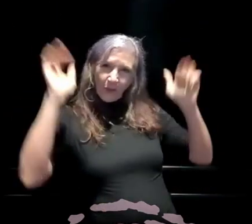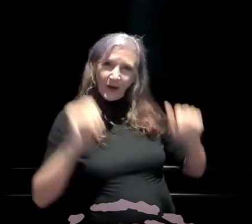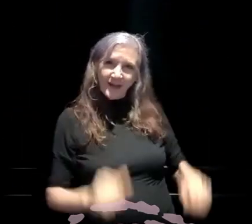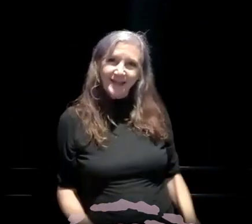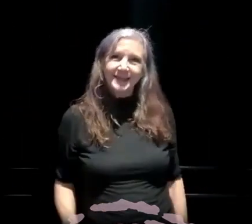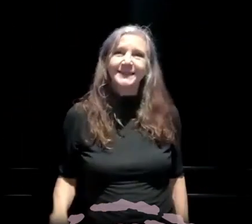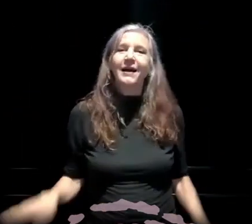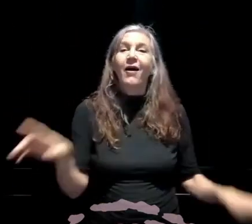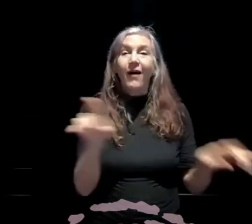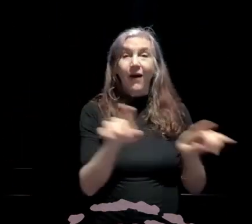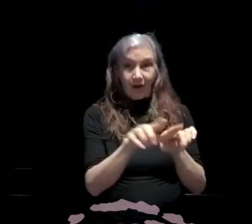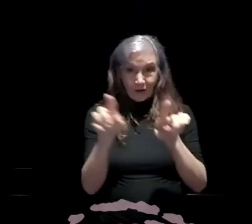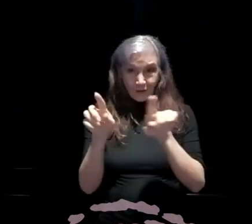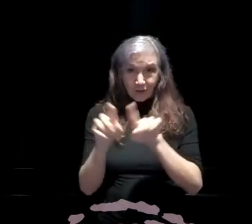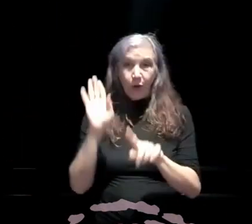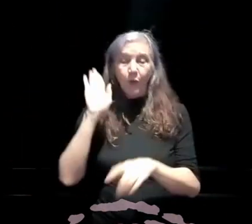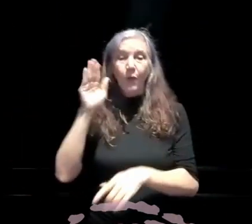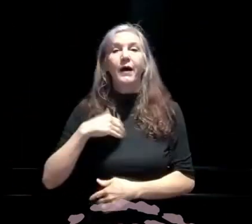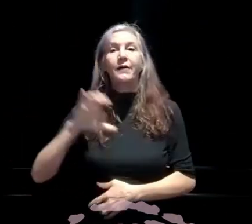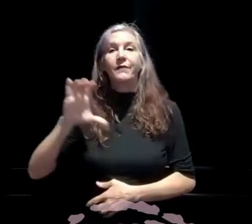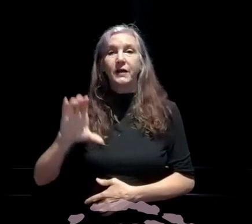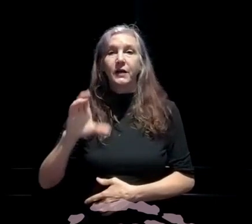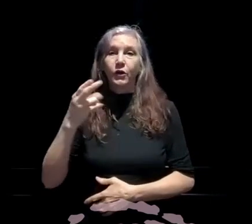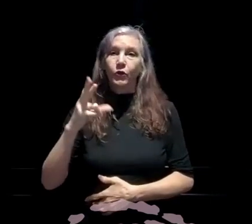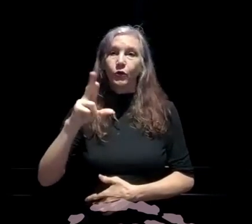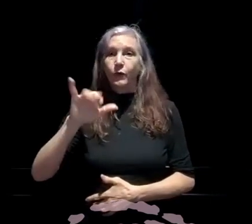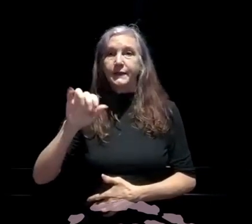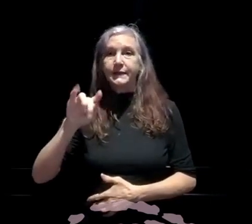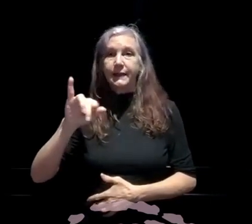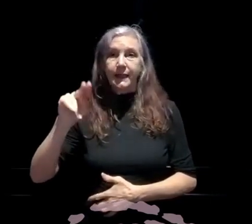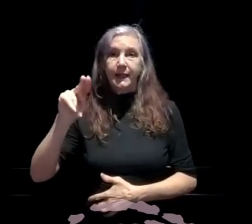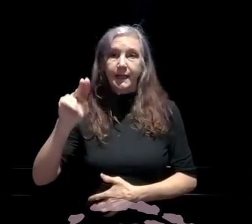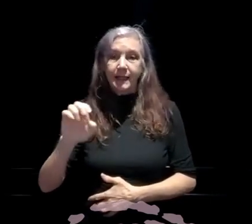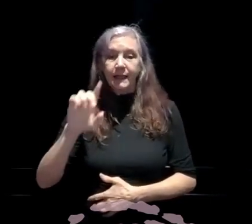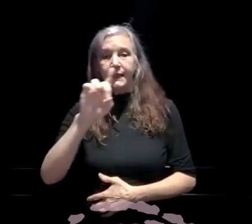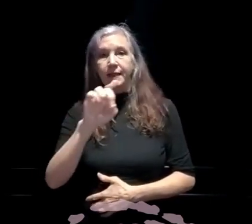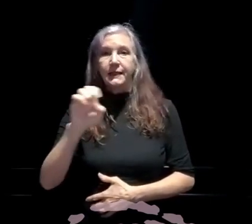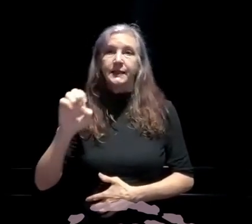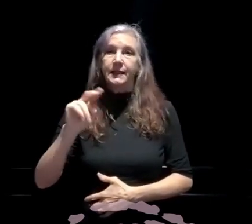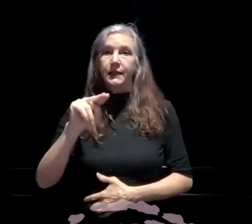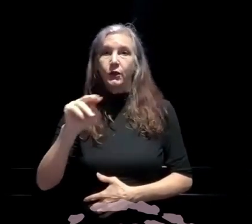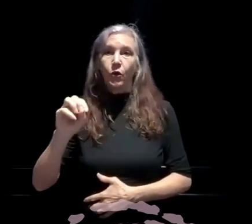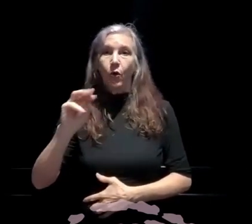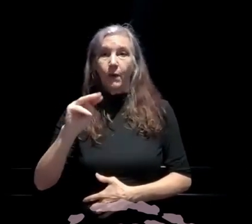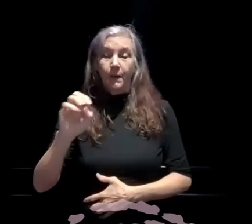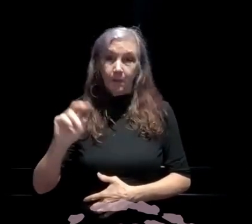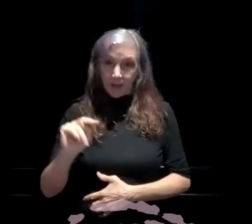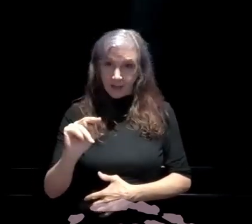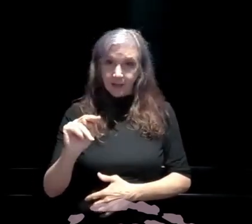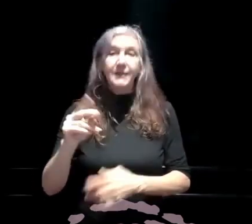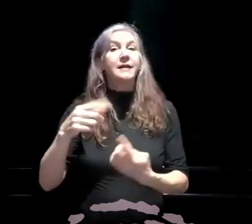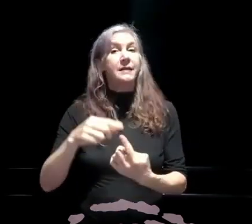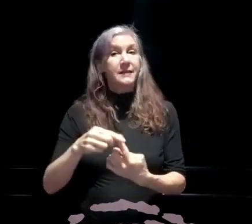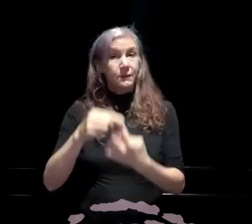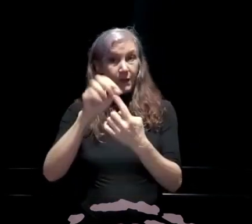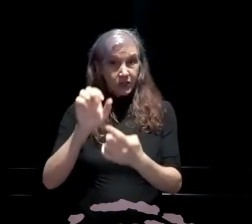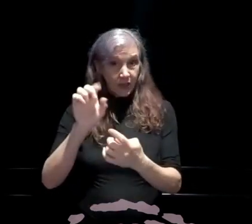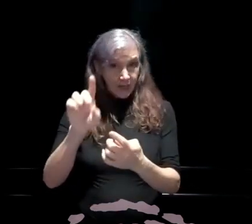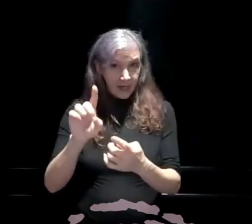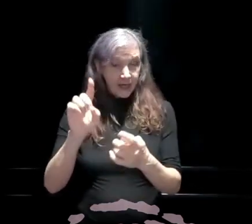We'll also be joined by Christine Donovan, special education teacher at that, okay? Let's not let Julie be alone.